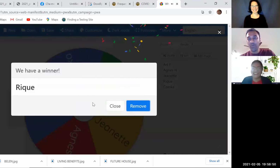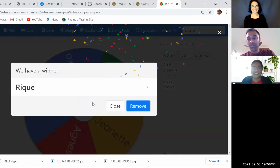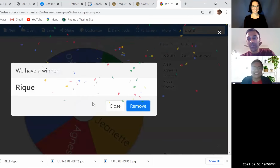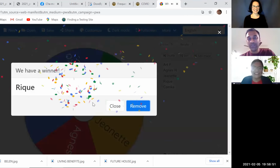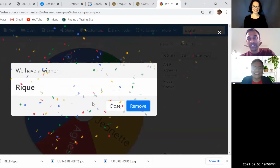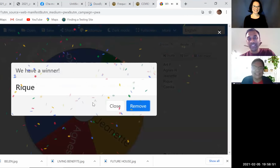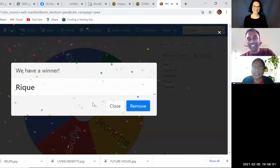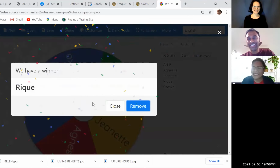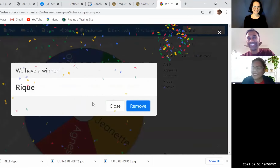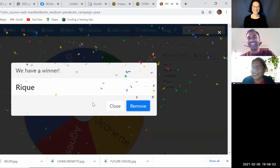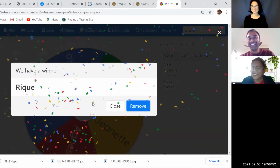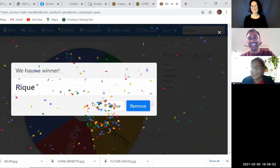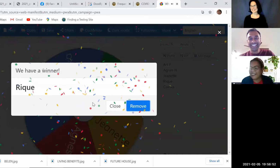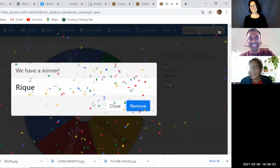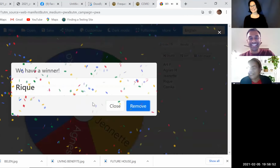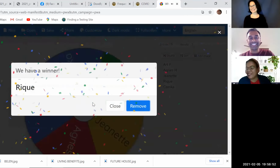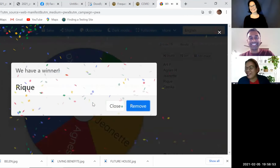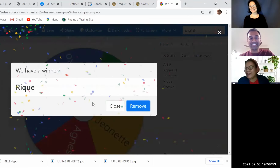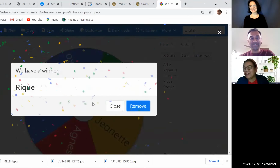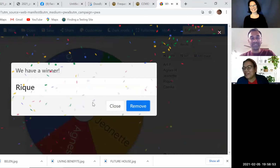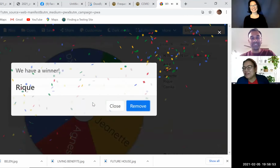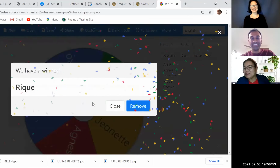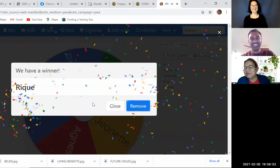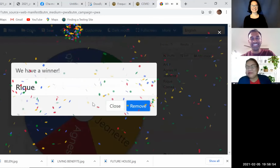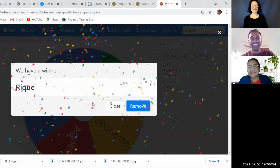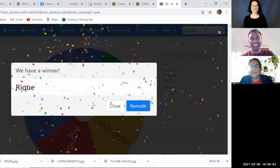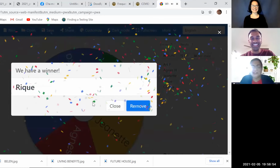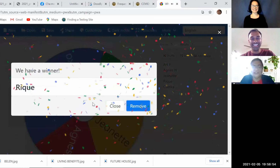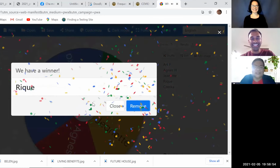Yay Rique!